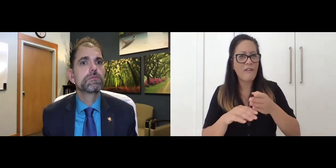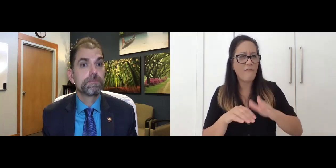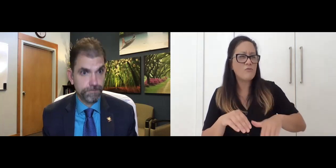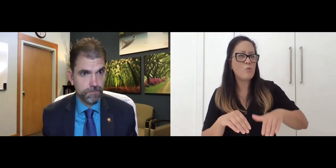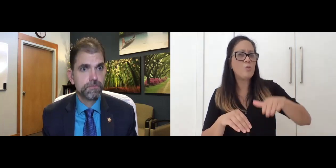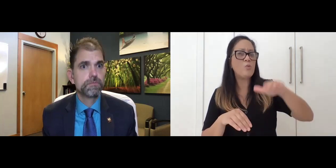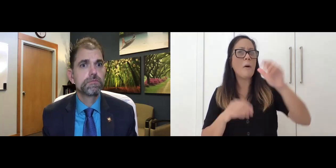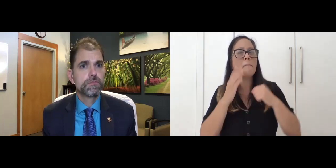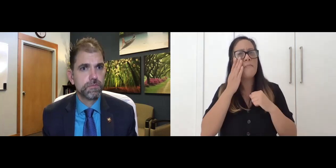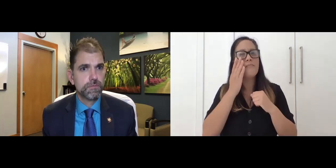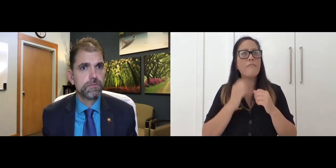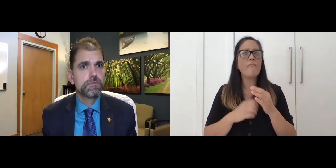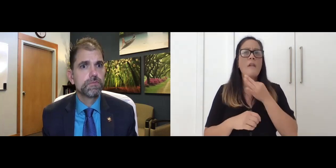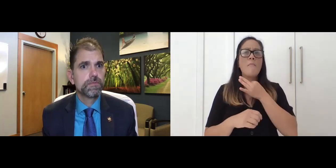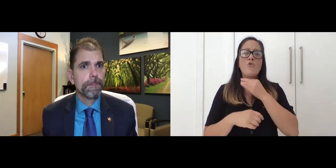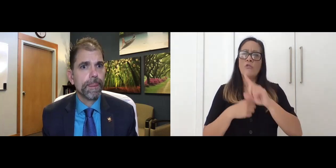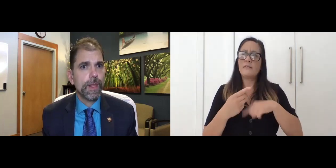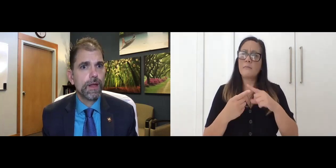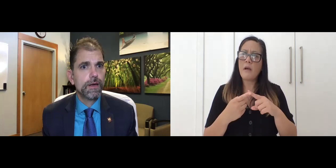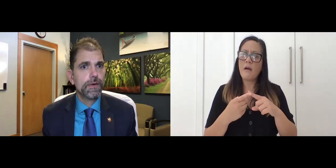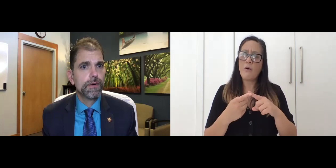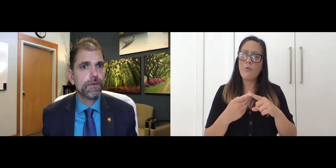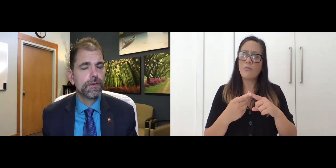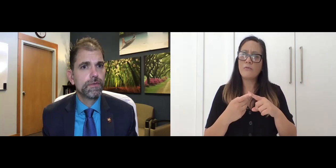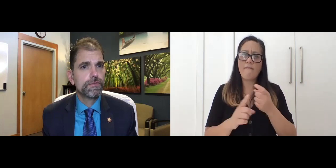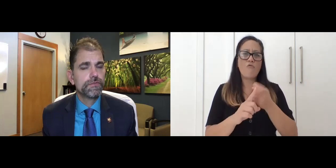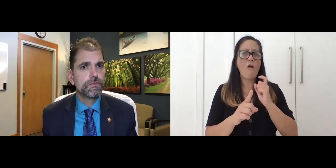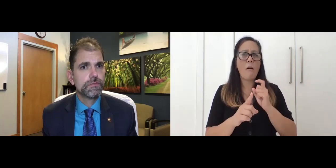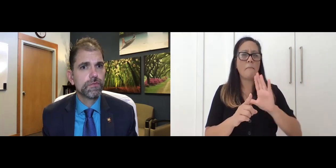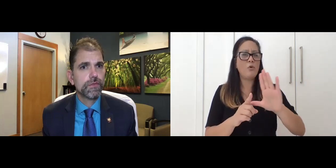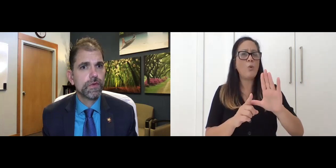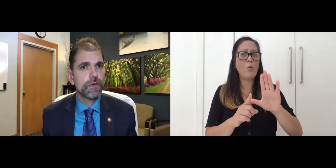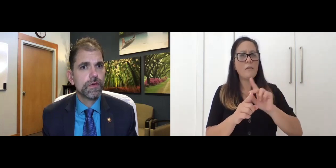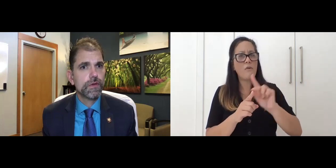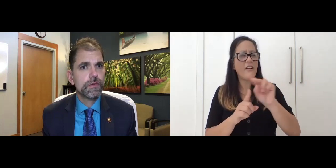someone who knew sign language. And I'm just curious